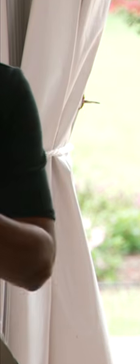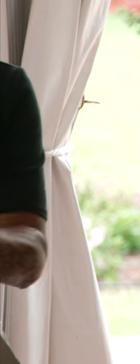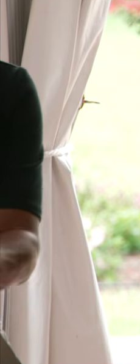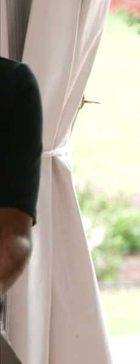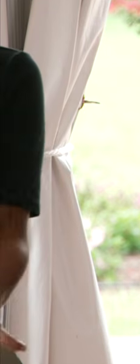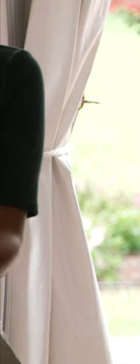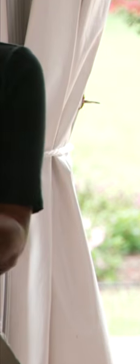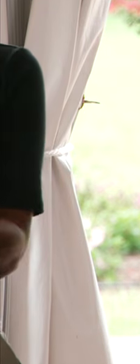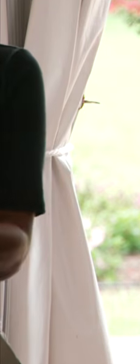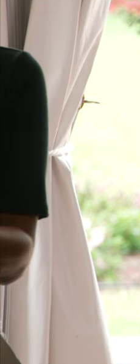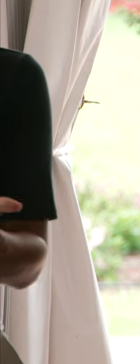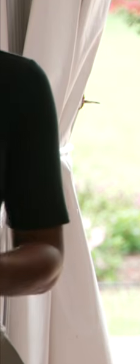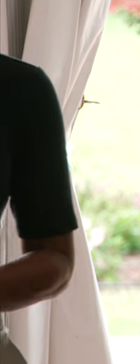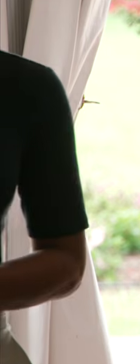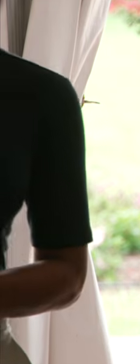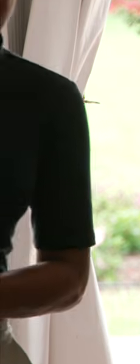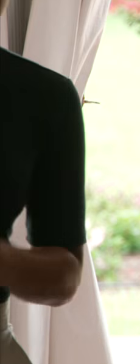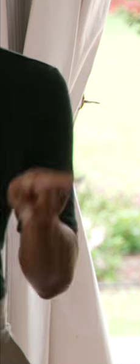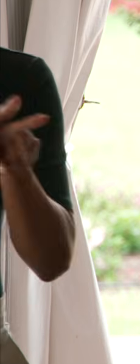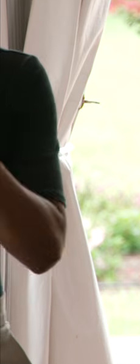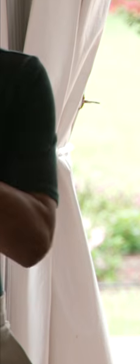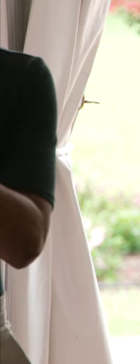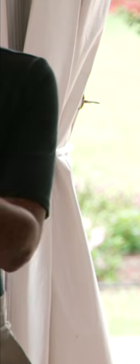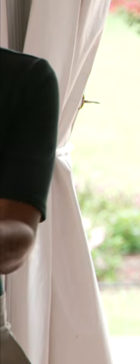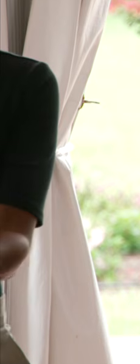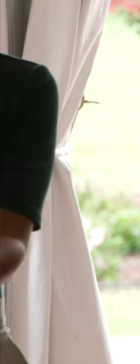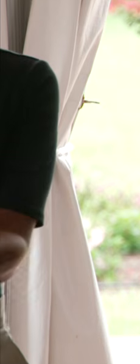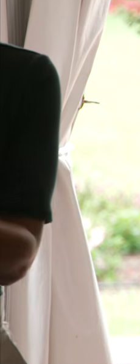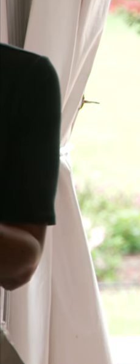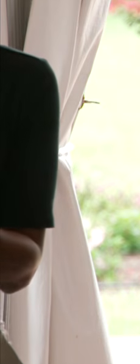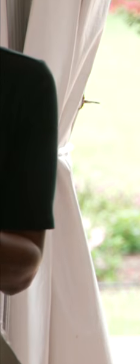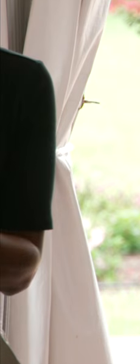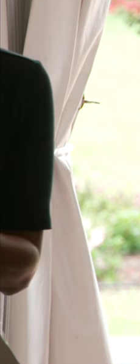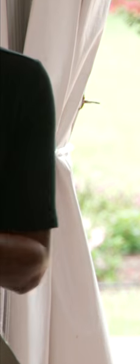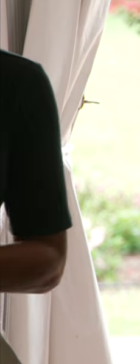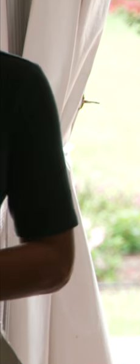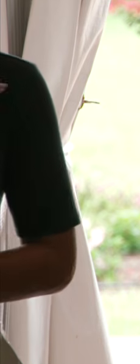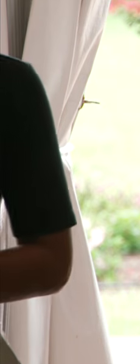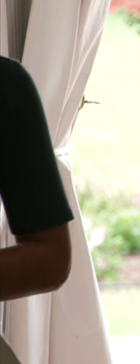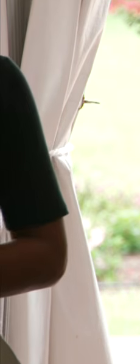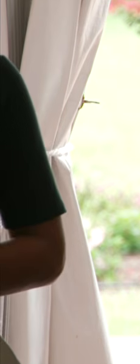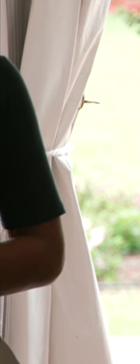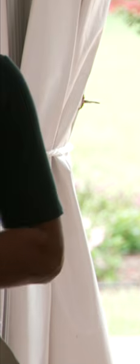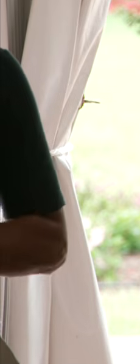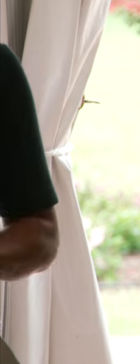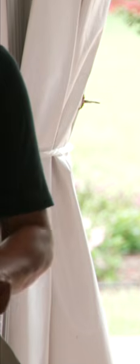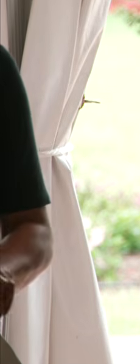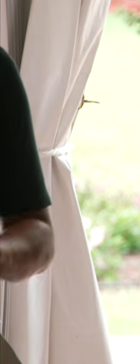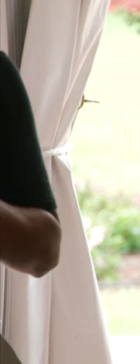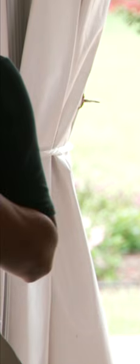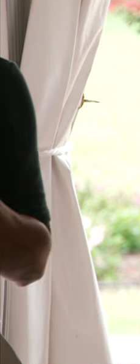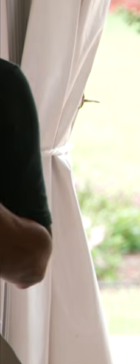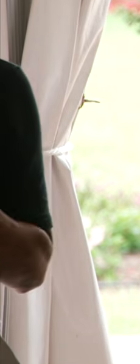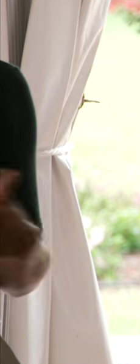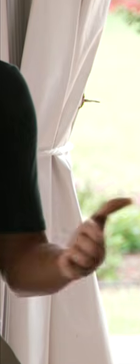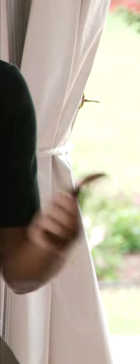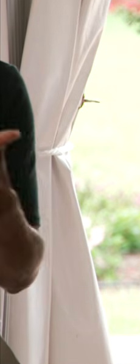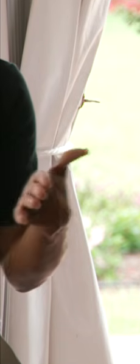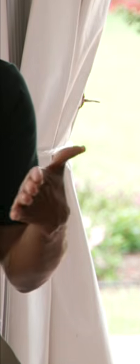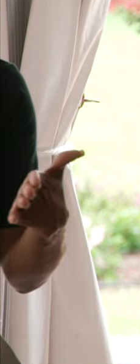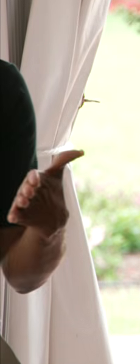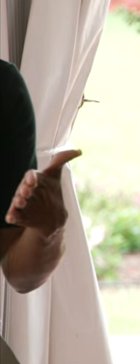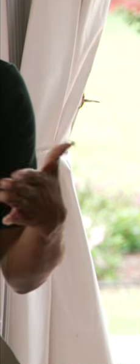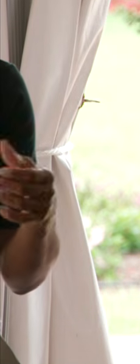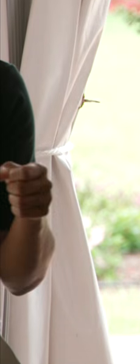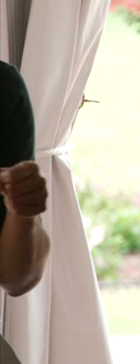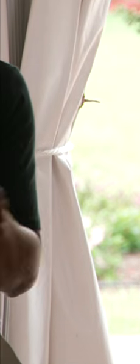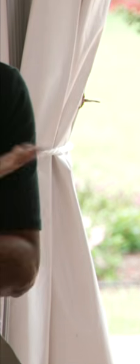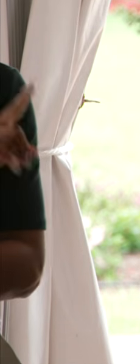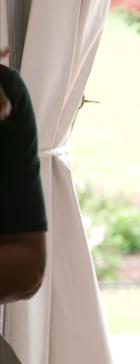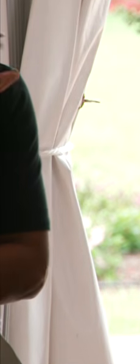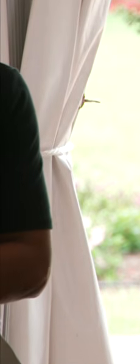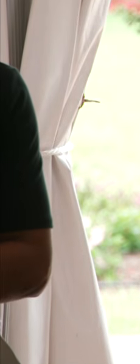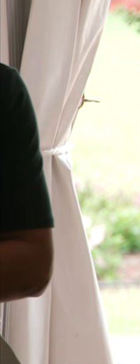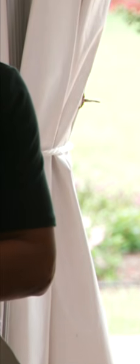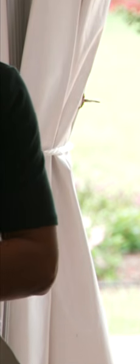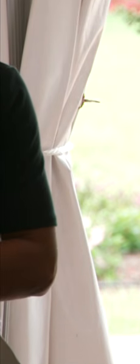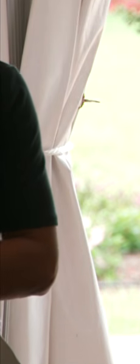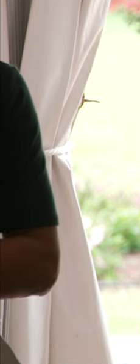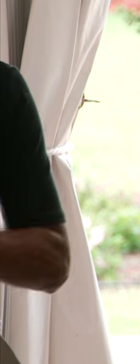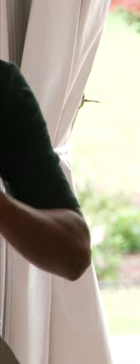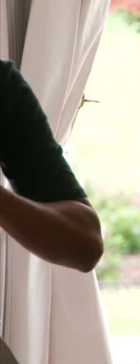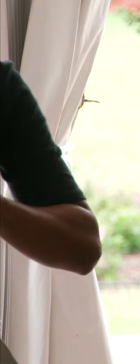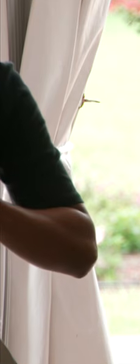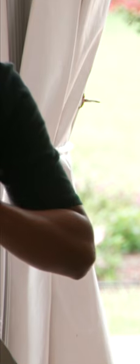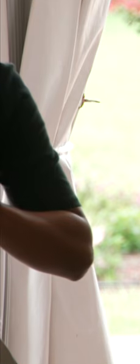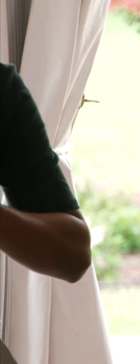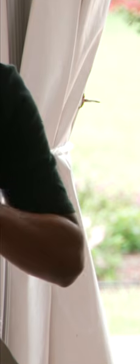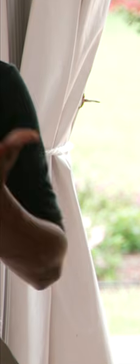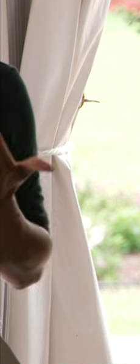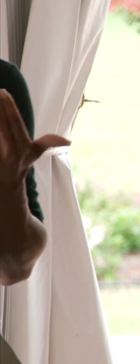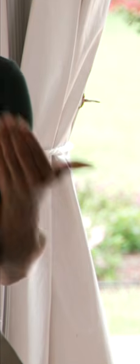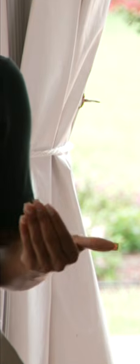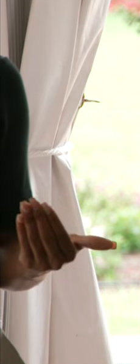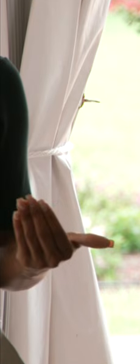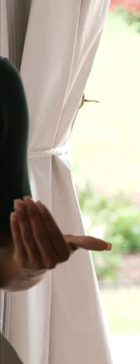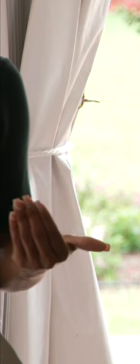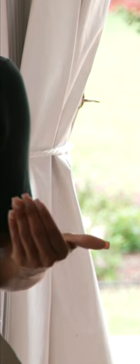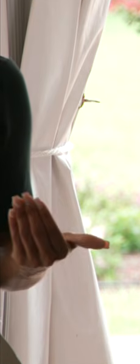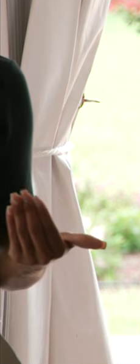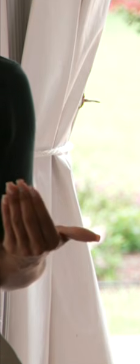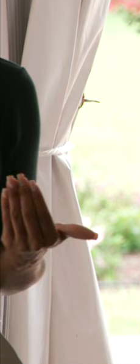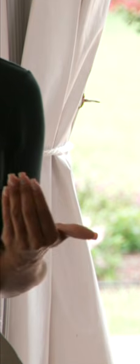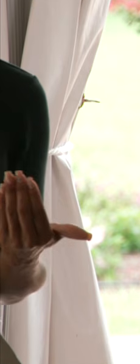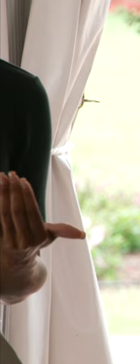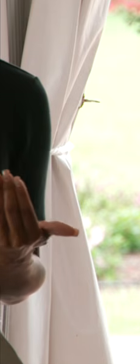benefits while minimizing potential risk. This was violated completely by actively denying a known,